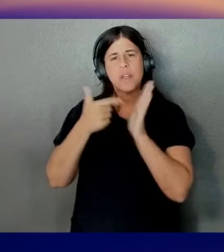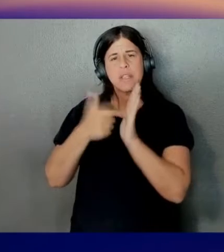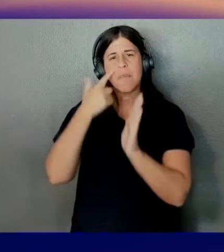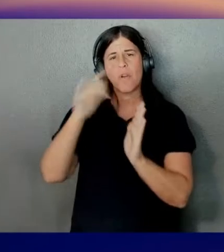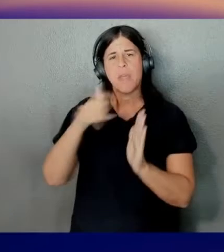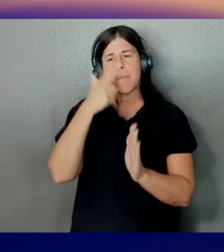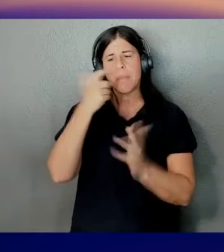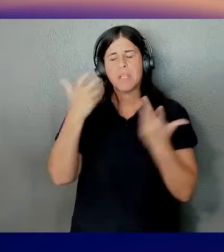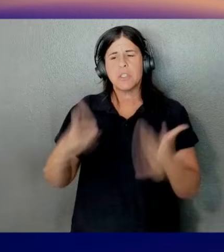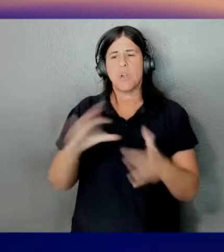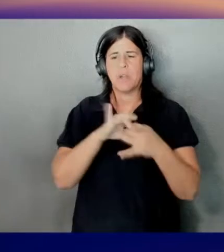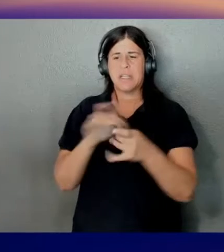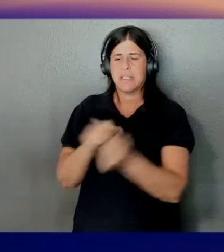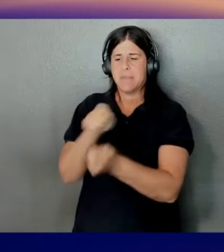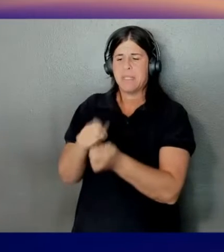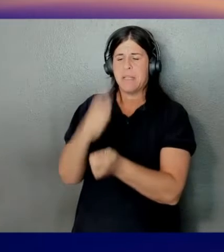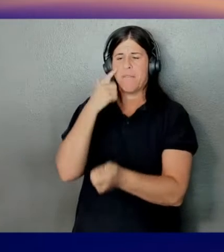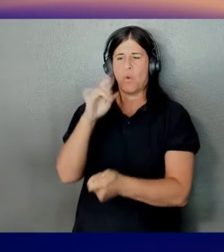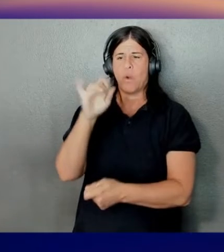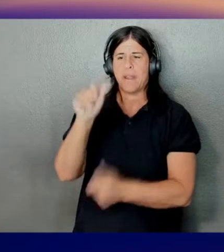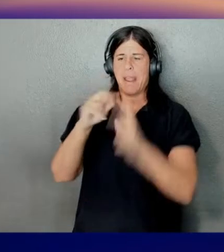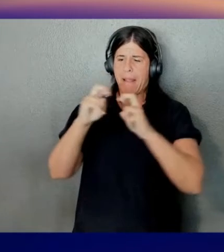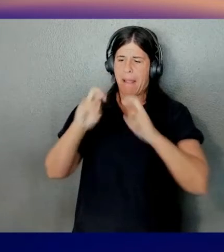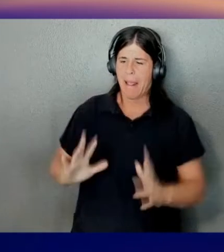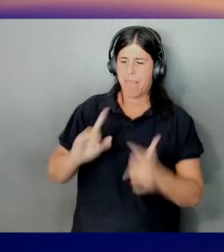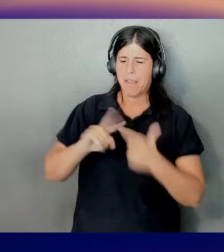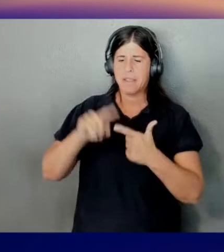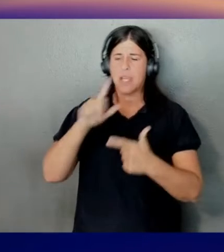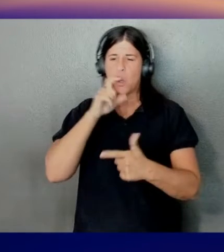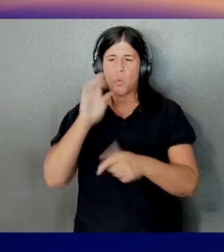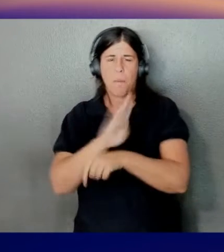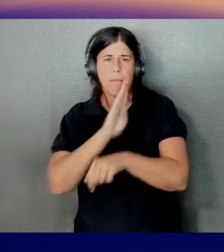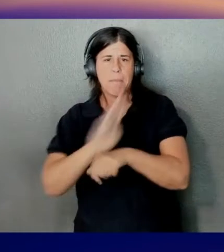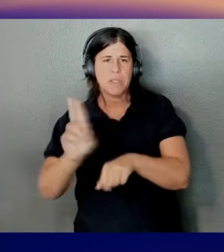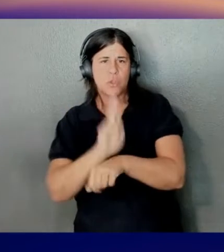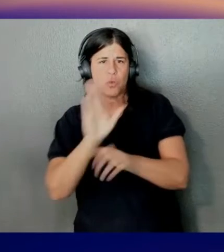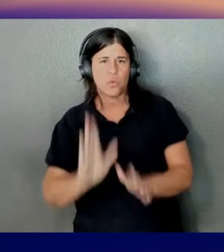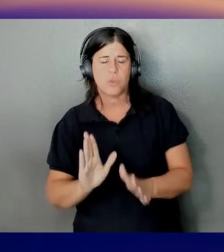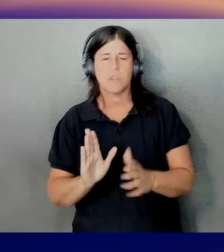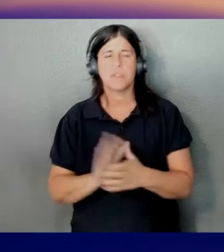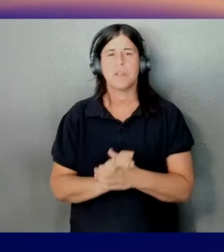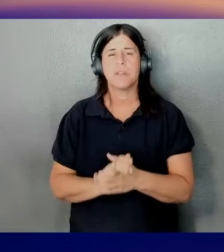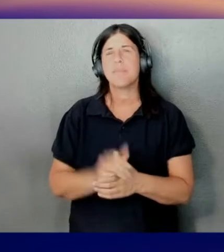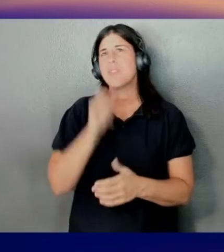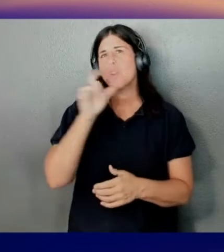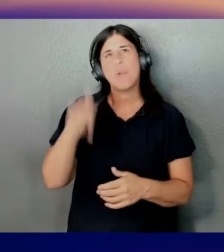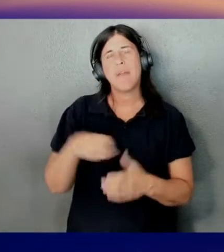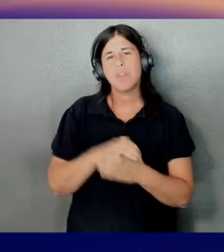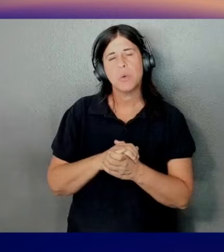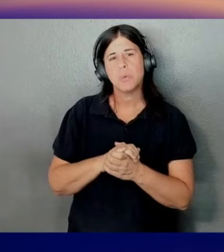for data analysts and business users. And you don't have to know,